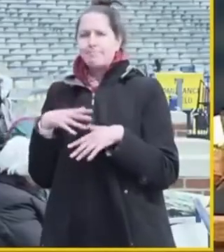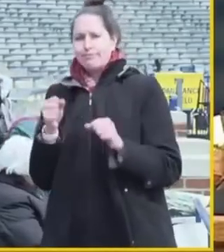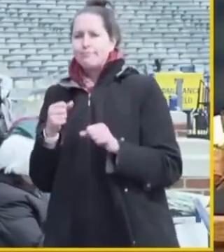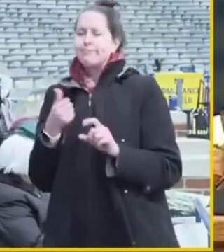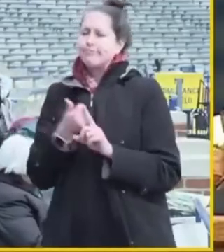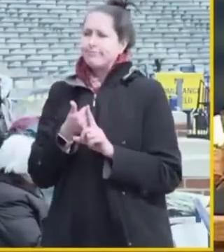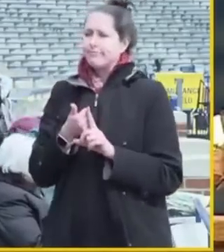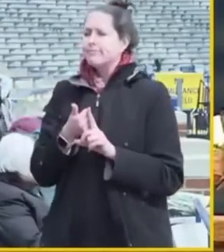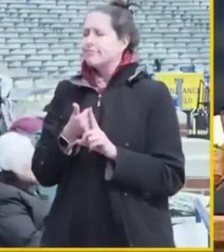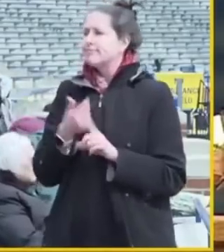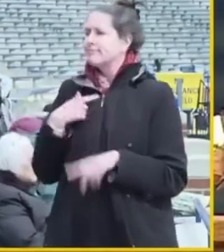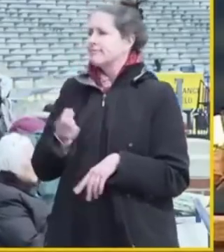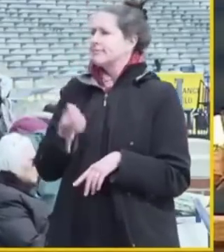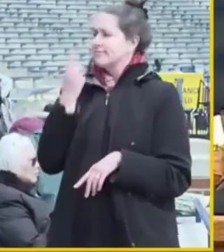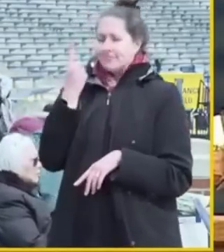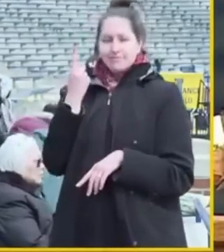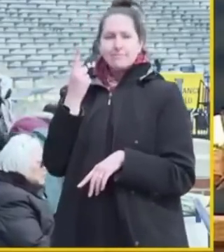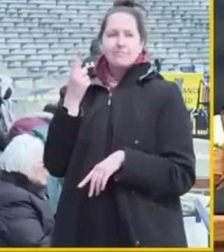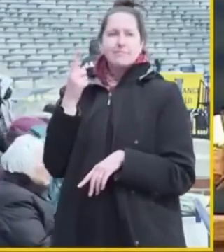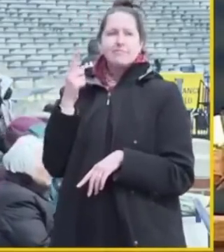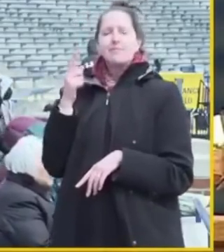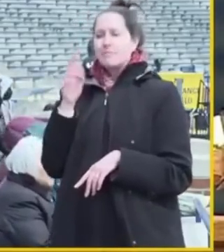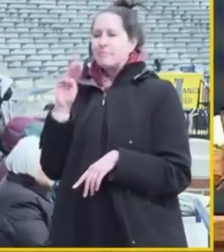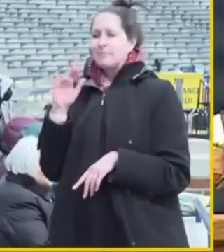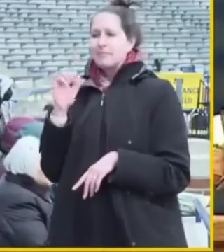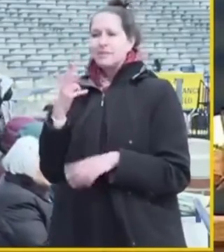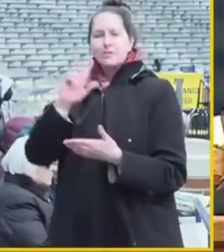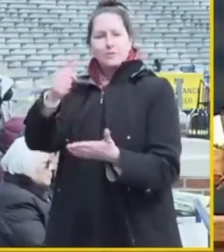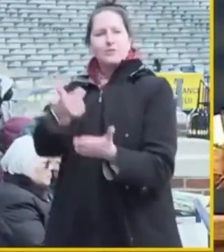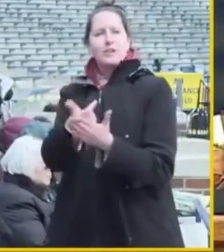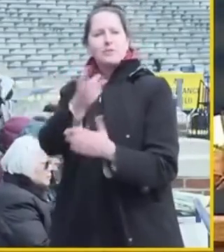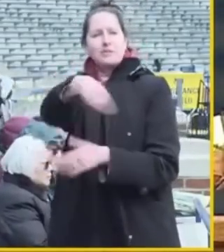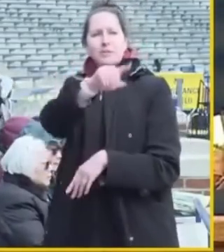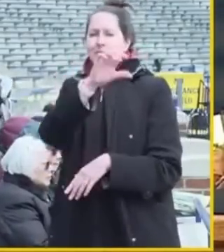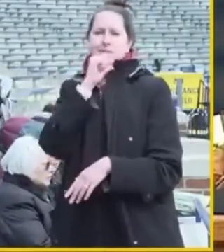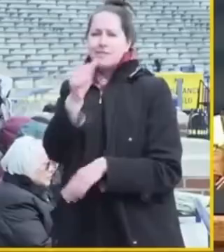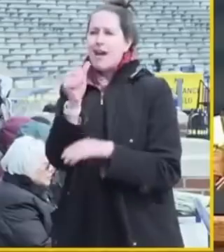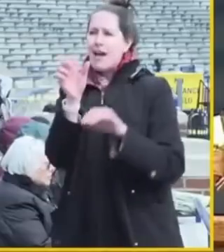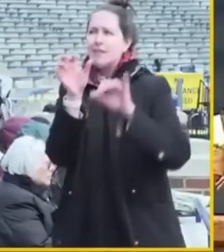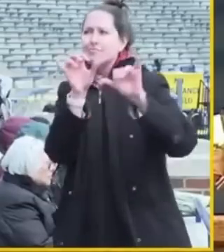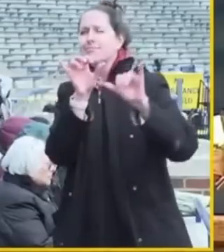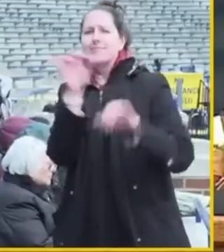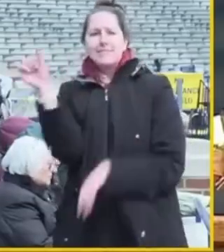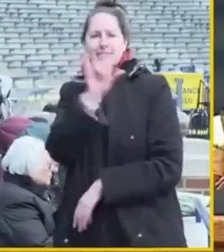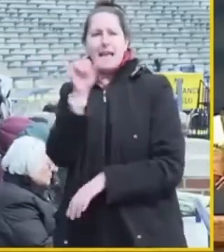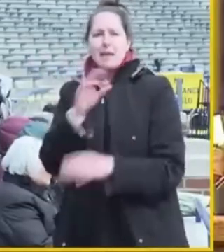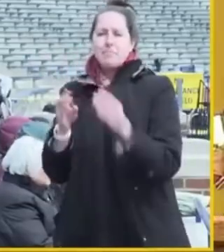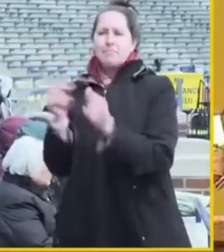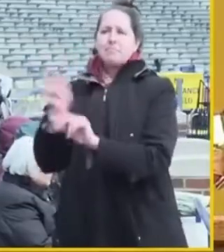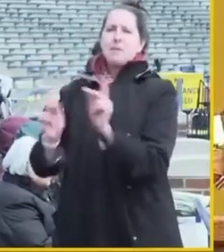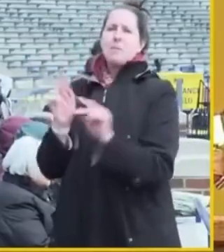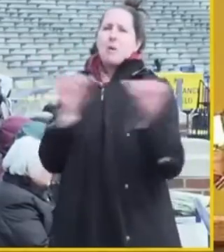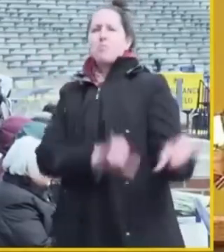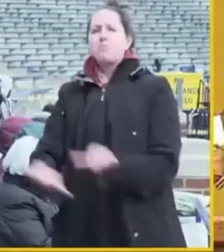but Michigan graduates, you are not most people. You are the most well-educated, diverse,